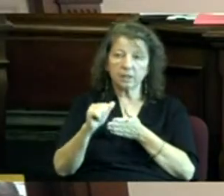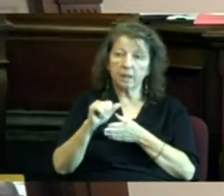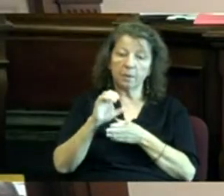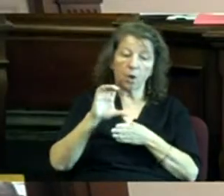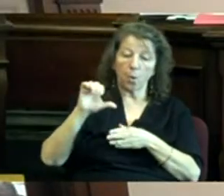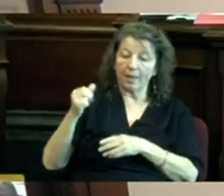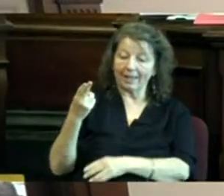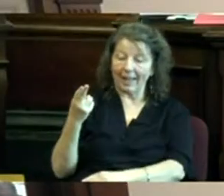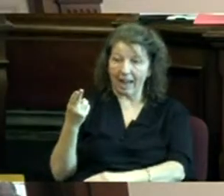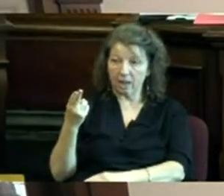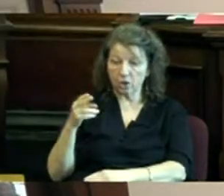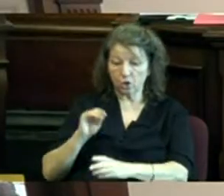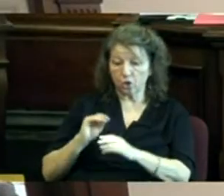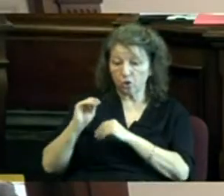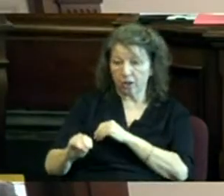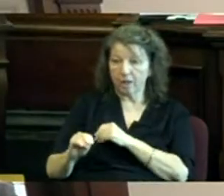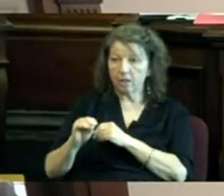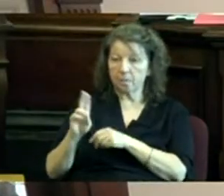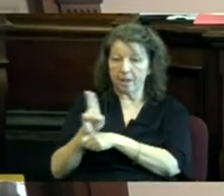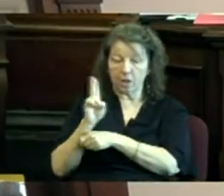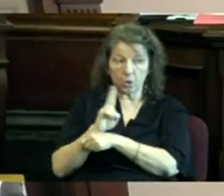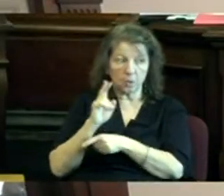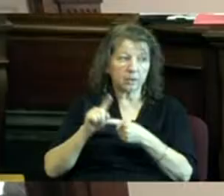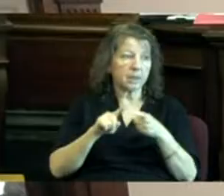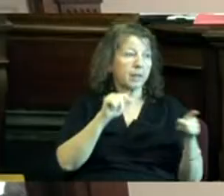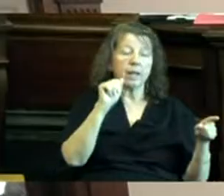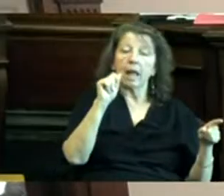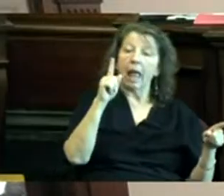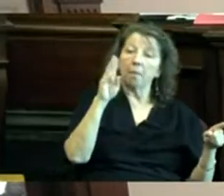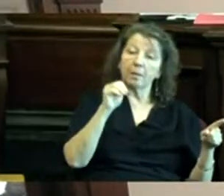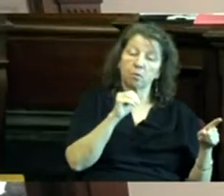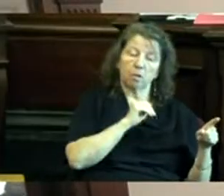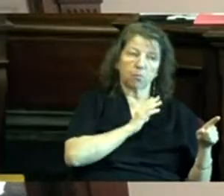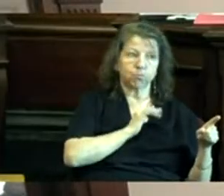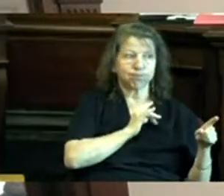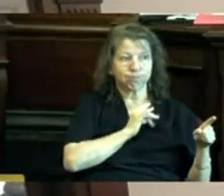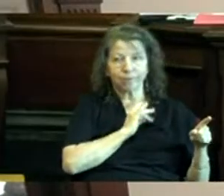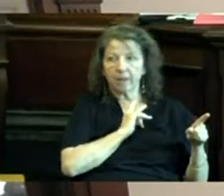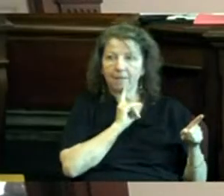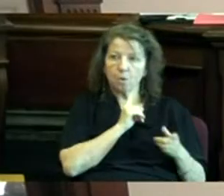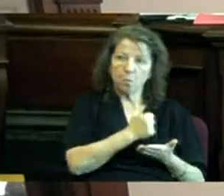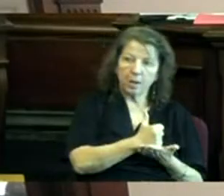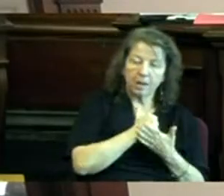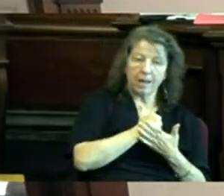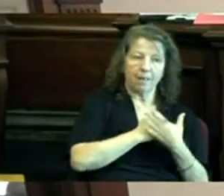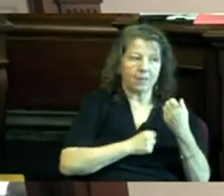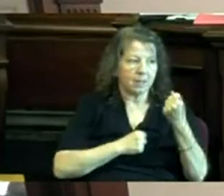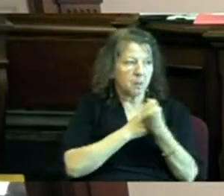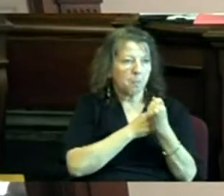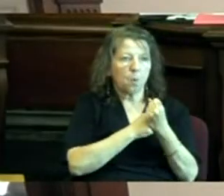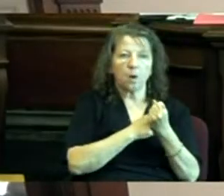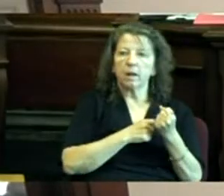proposing is for $100,000 to go into cash capital, the